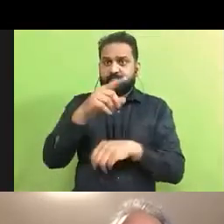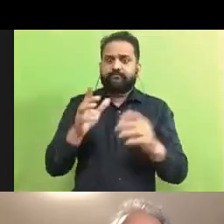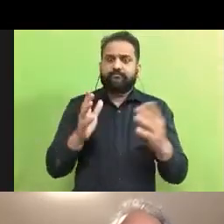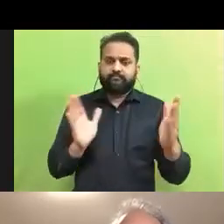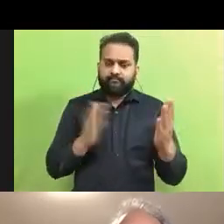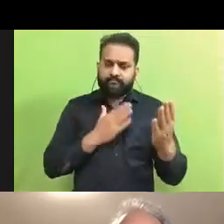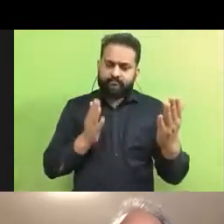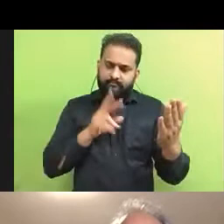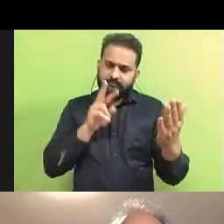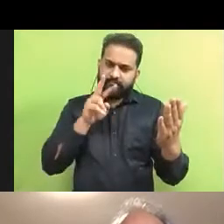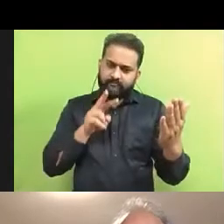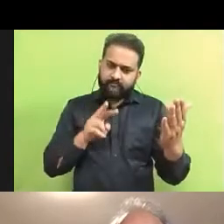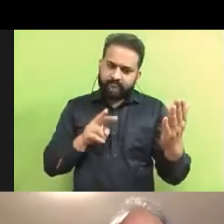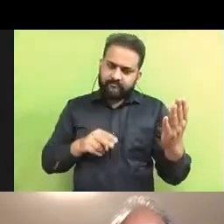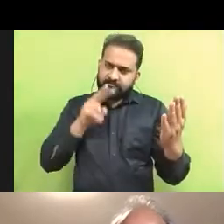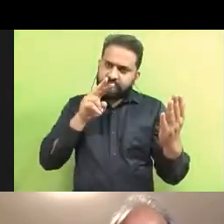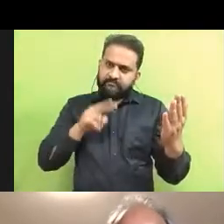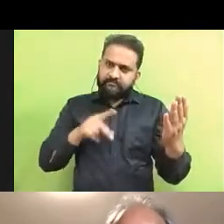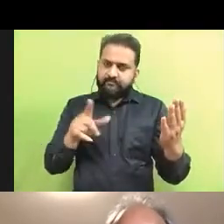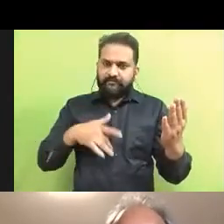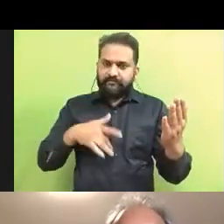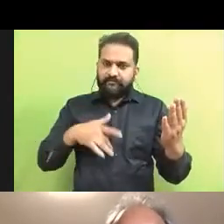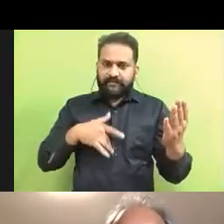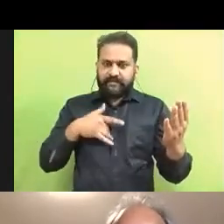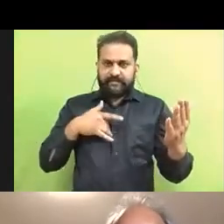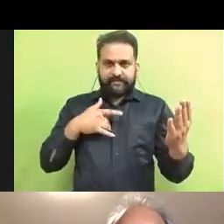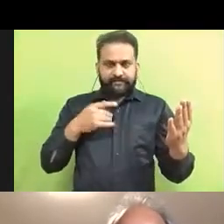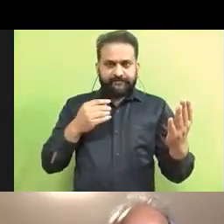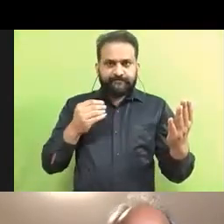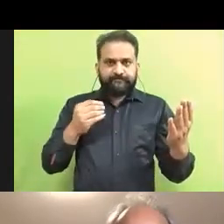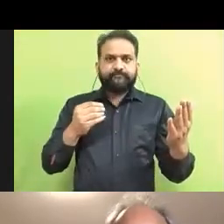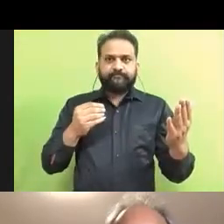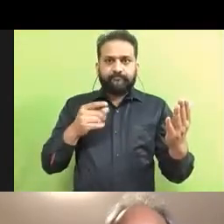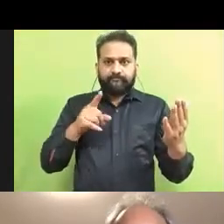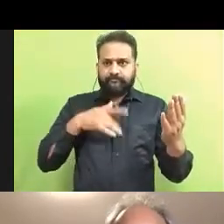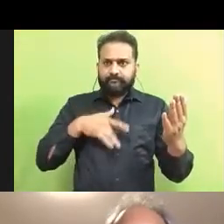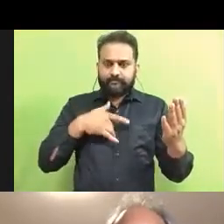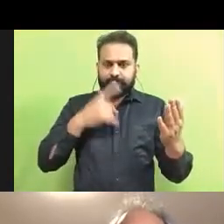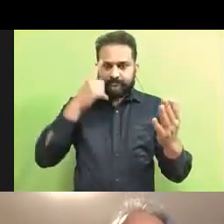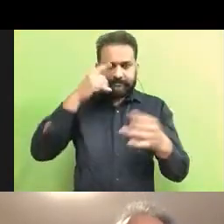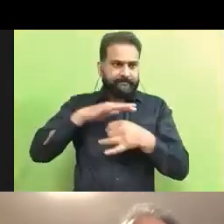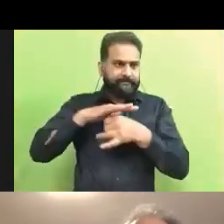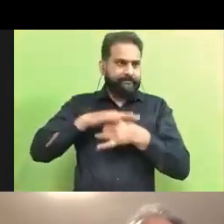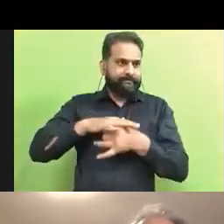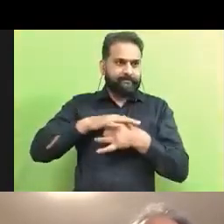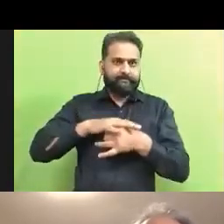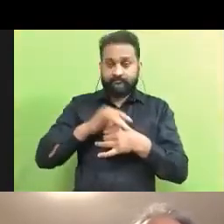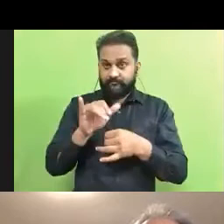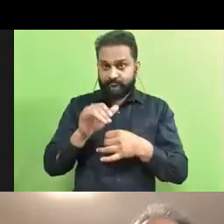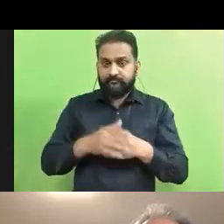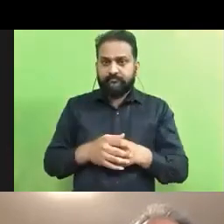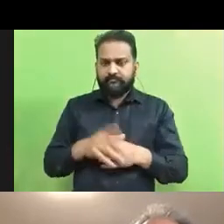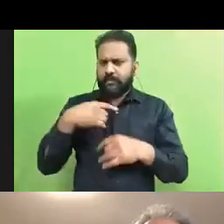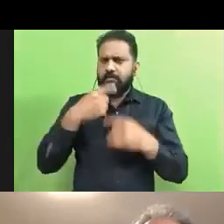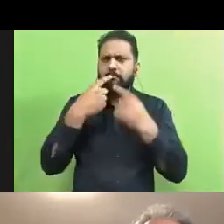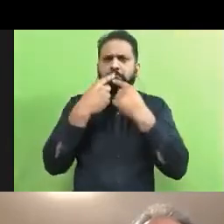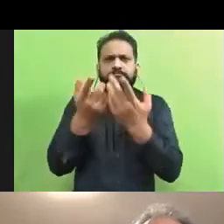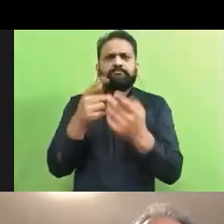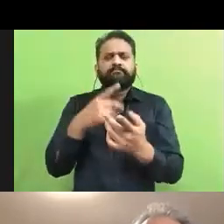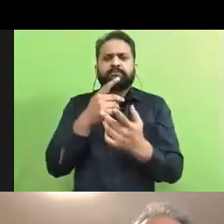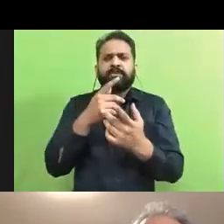they feel very intimidated and they feel very pressured but i tell you the secret in the moot